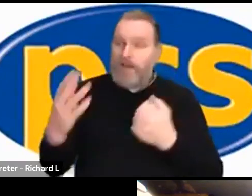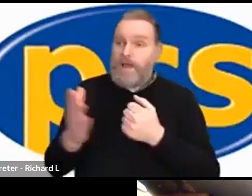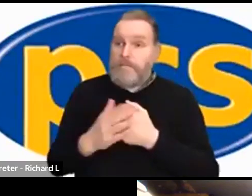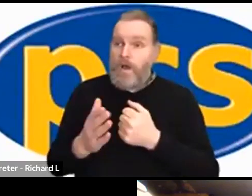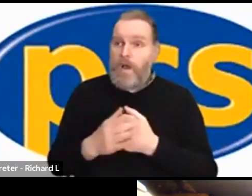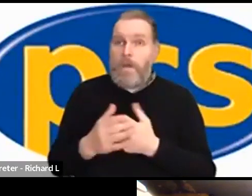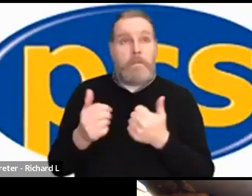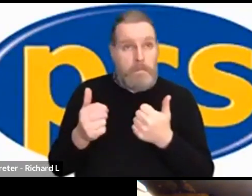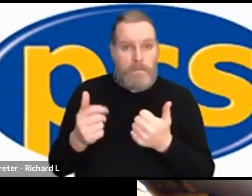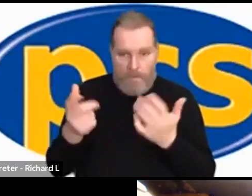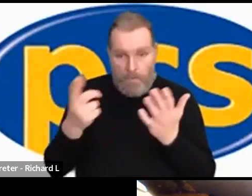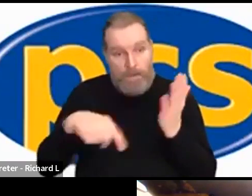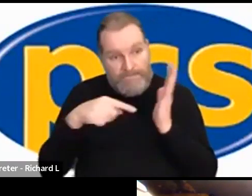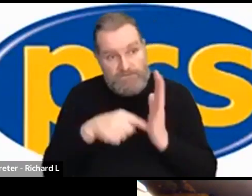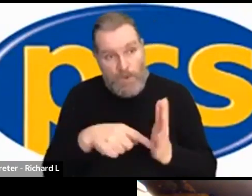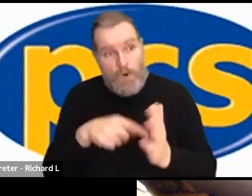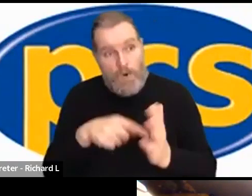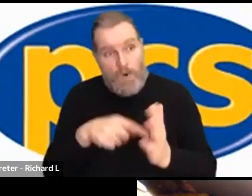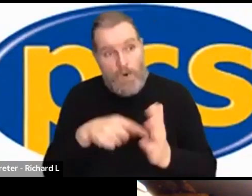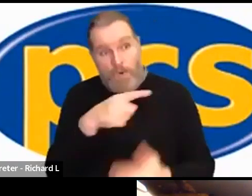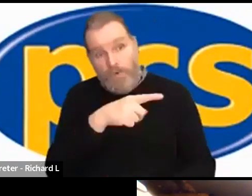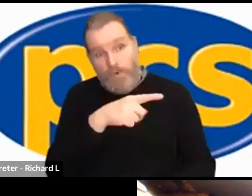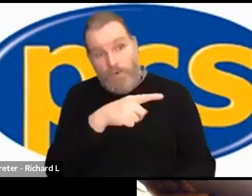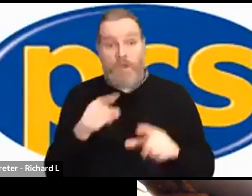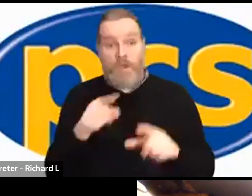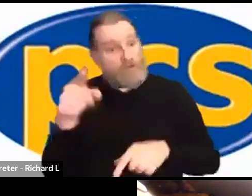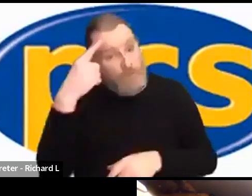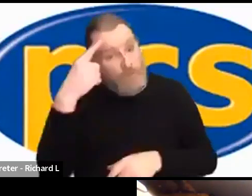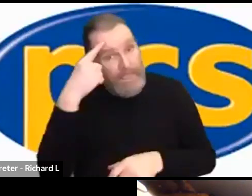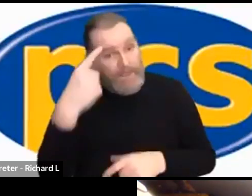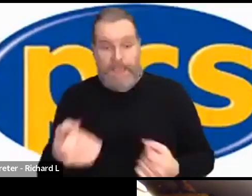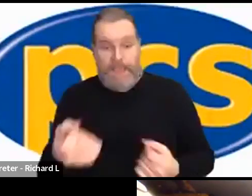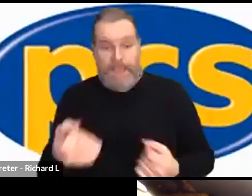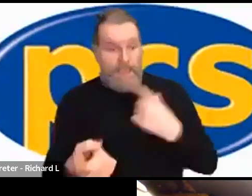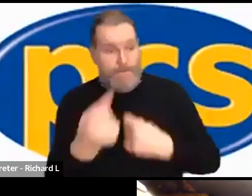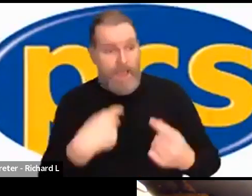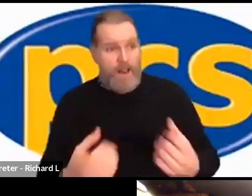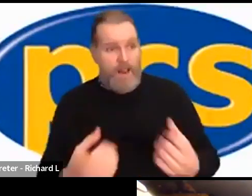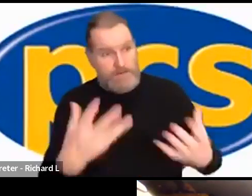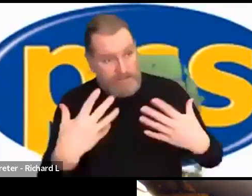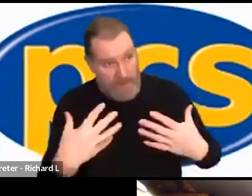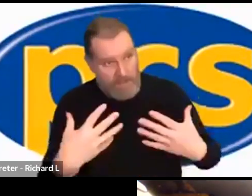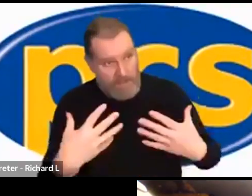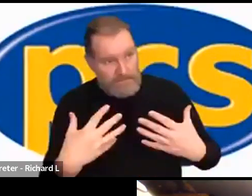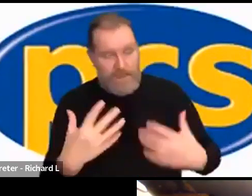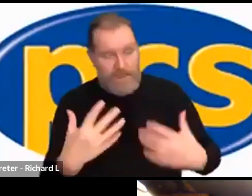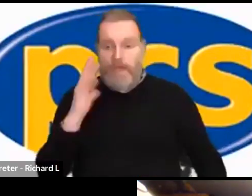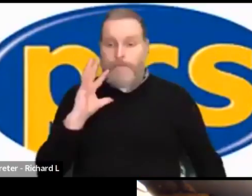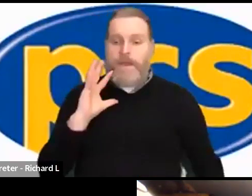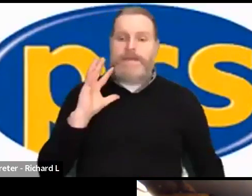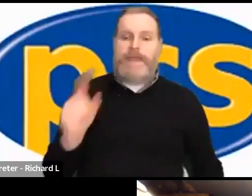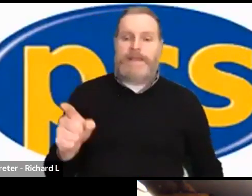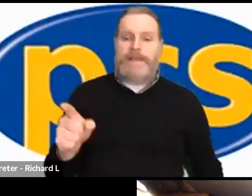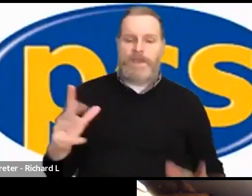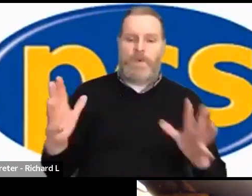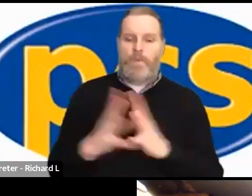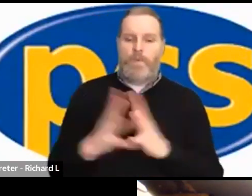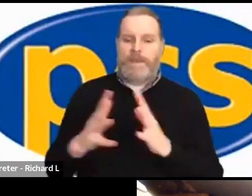faster, that's what's coming in from members and reps the Executive from members and reps the Executive. would want to discuss nt to listen to that. So do let us know your thoughts us know your thoughts. But let's support next week let's support next week first